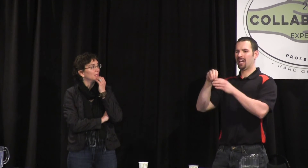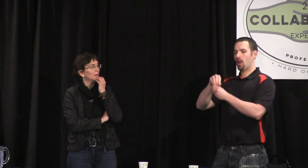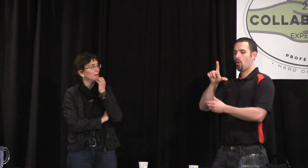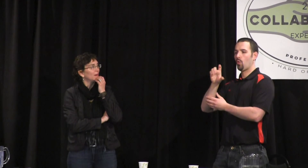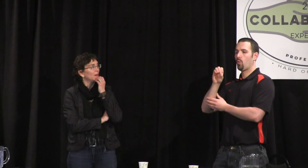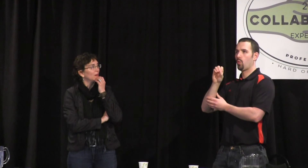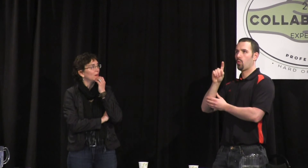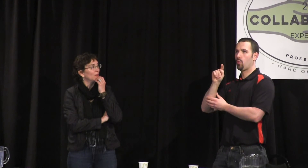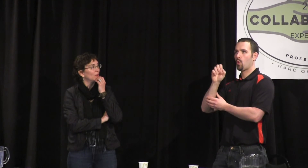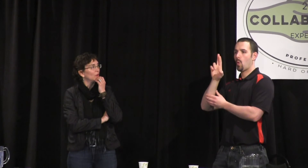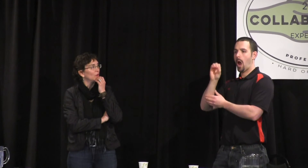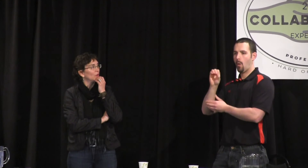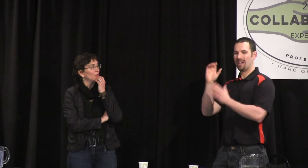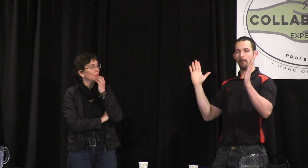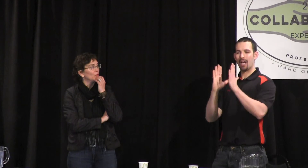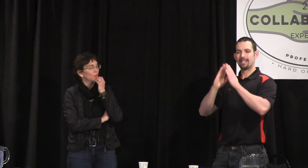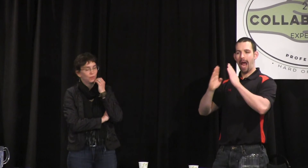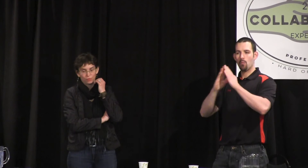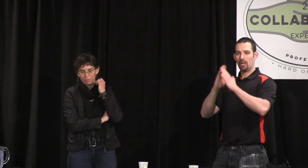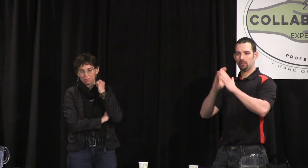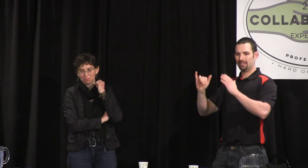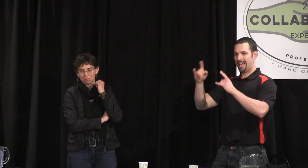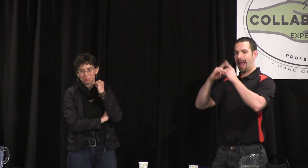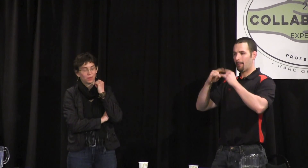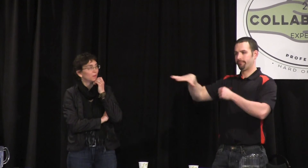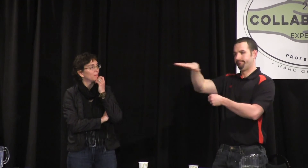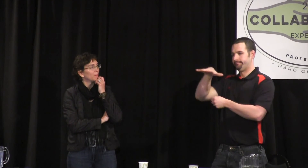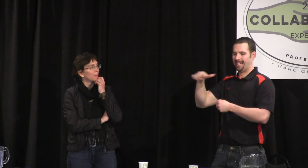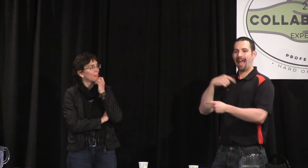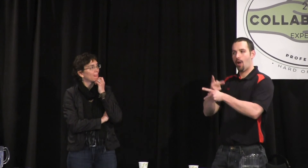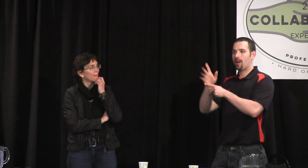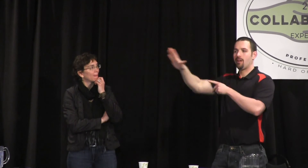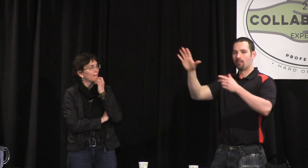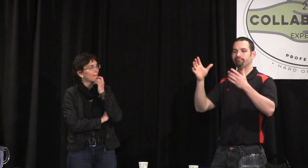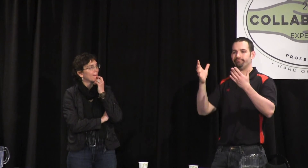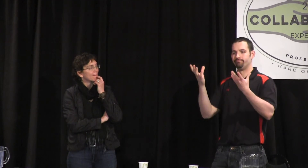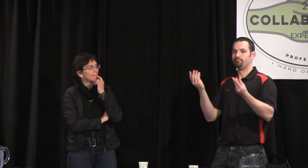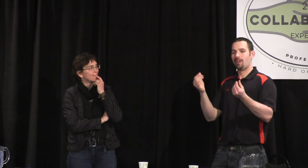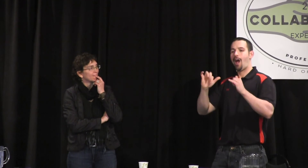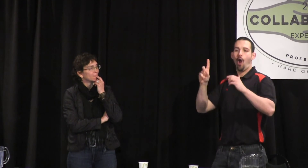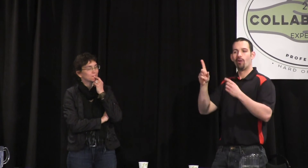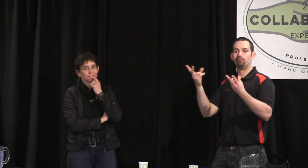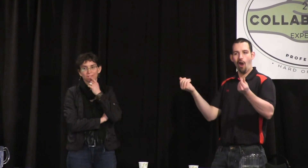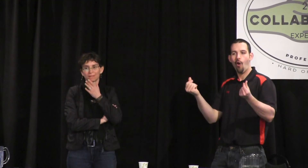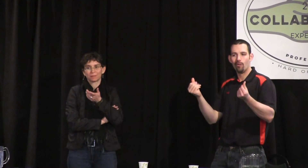I -- Idahoppy or something? It's in this small town, this one camp.